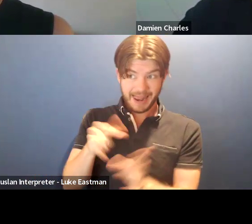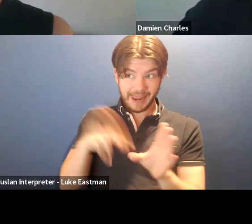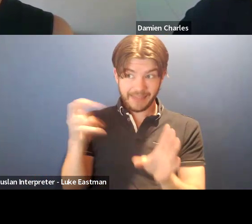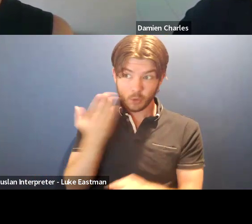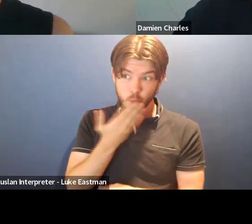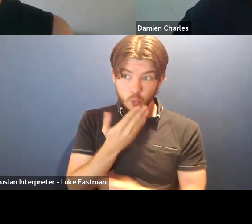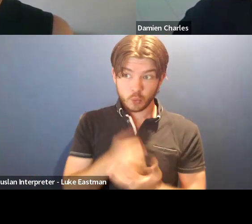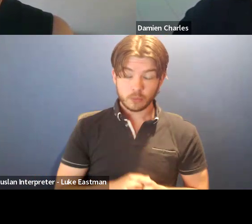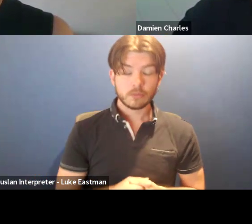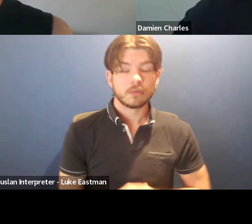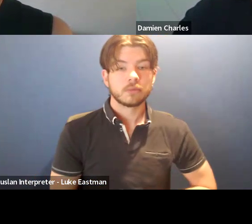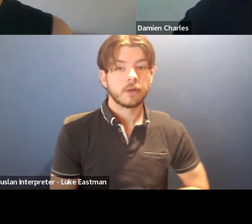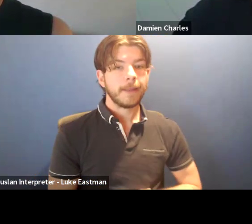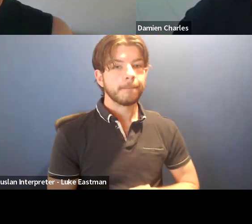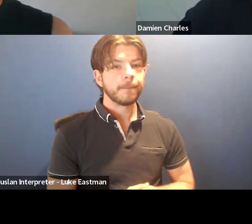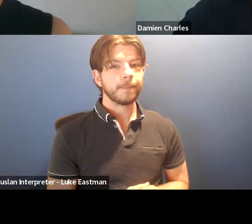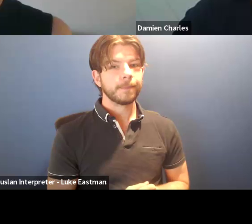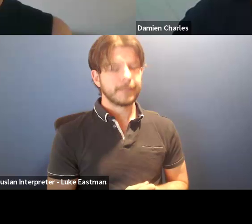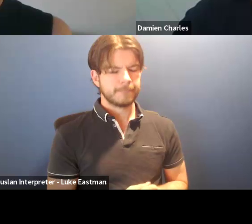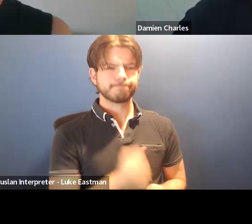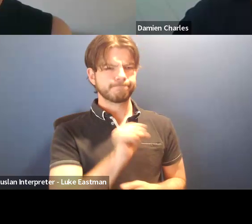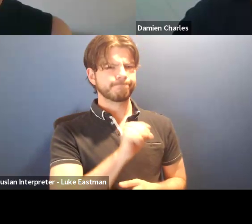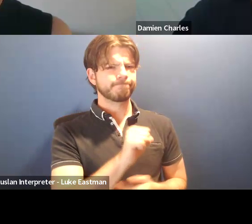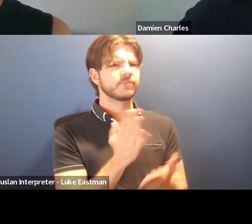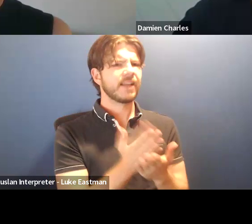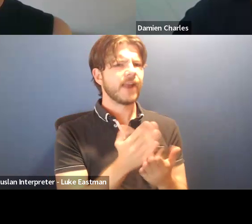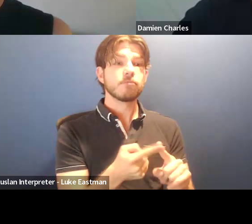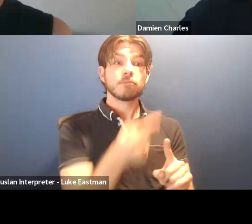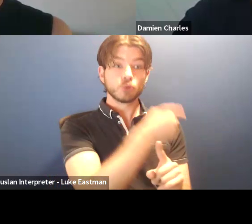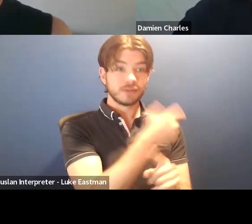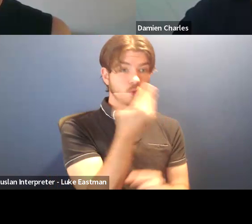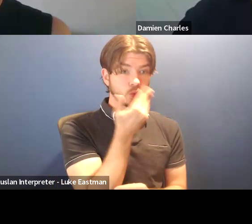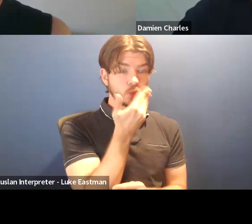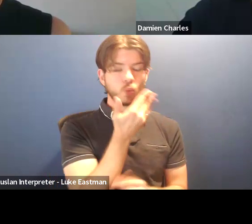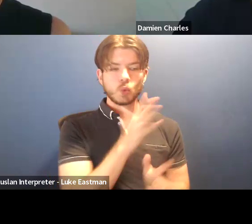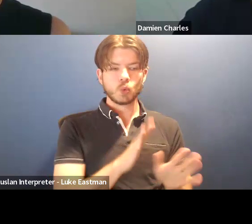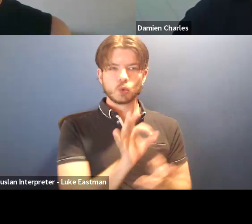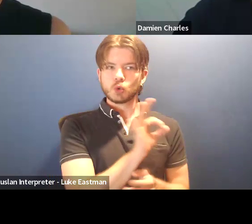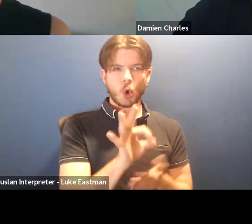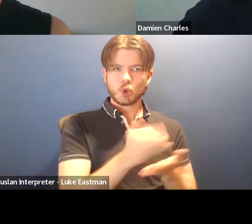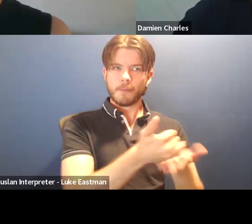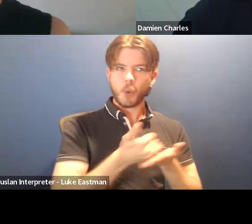previous school it was not very, it wasn't a very